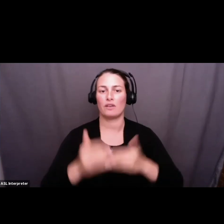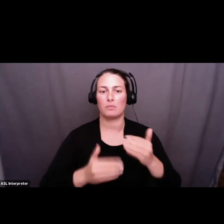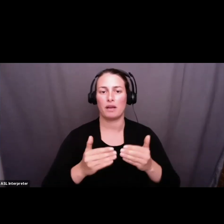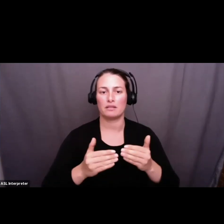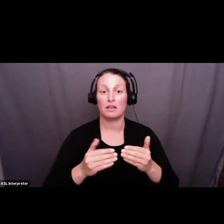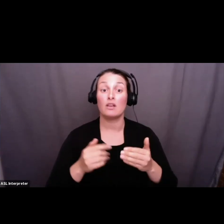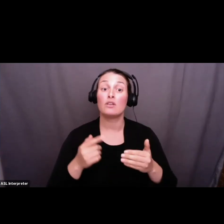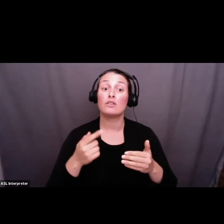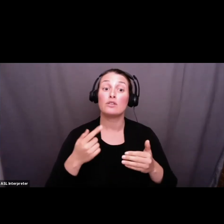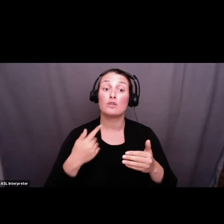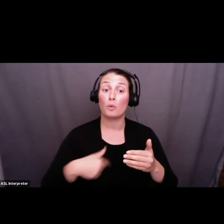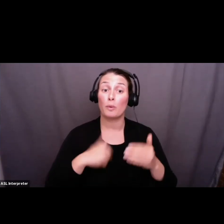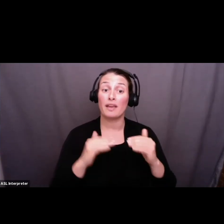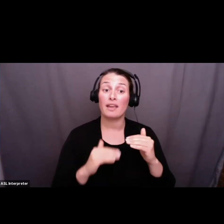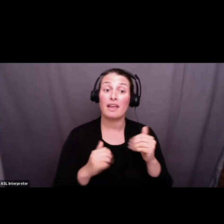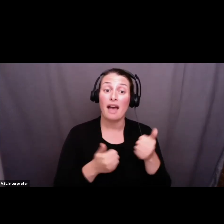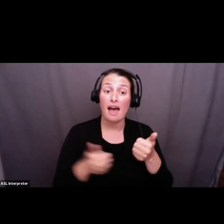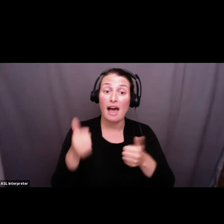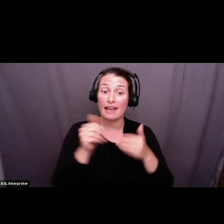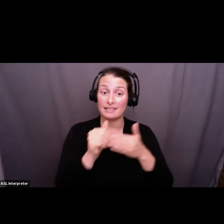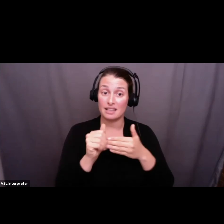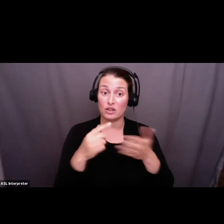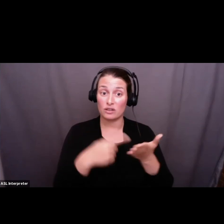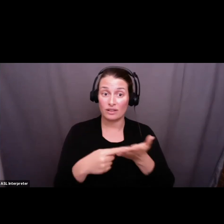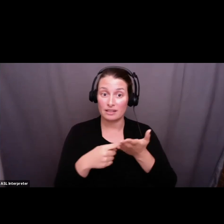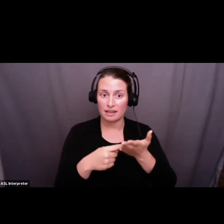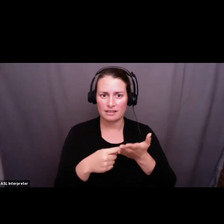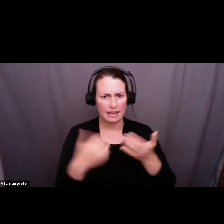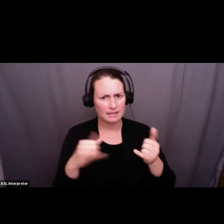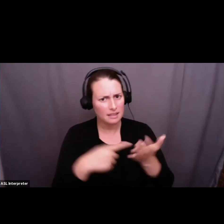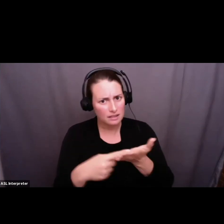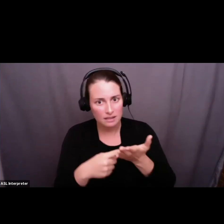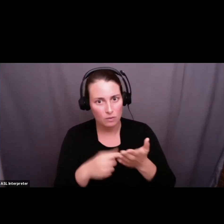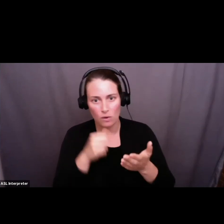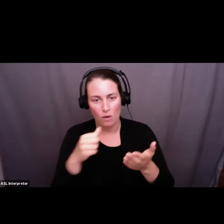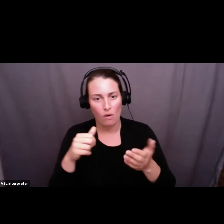and they’re still ongoing, because obviously we still don’t have a perfect answer.